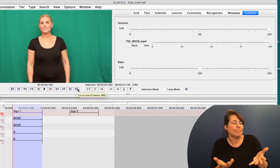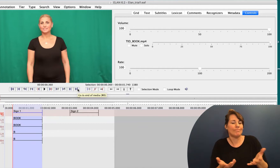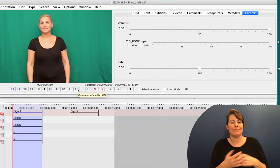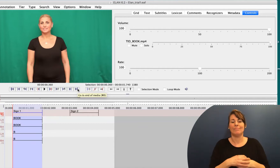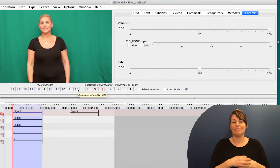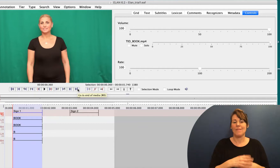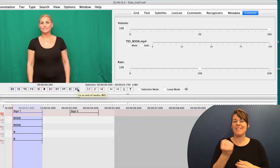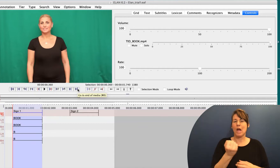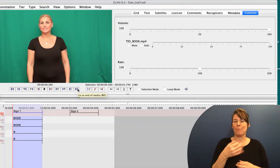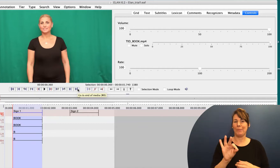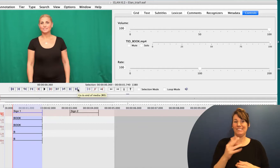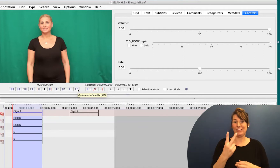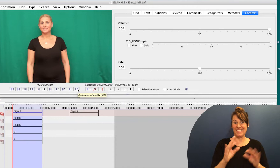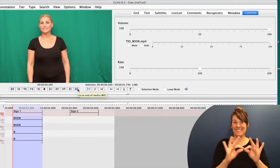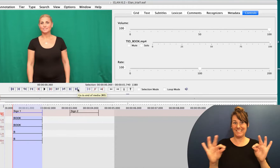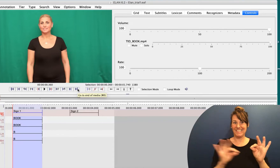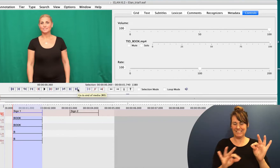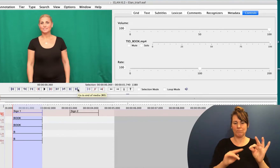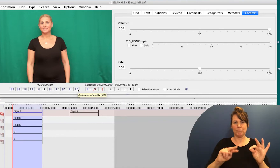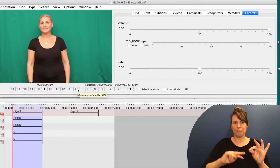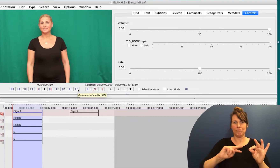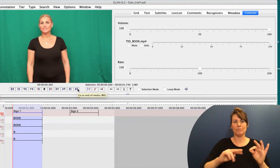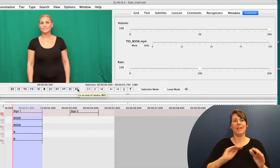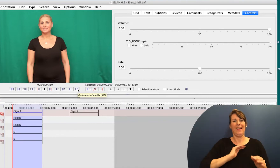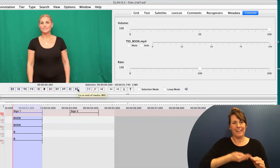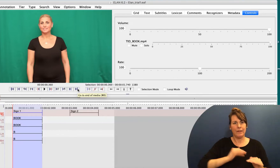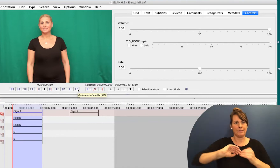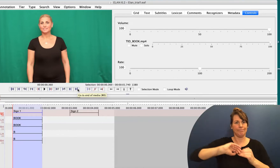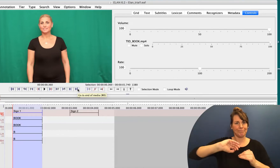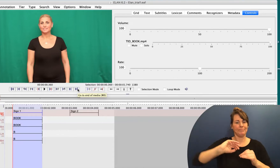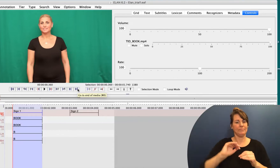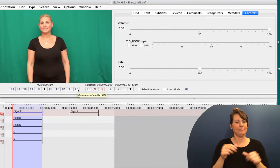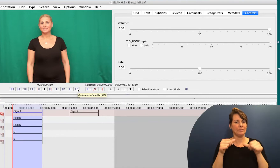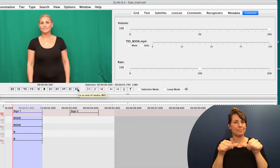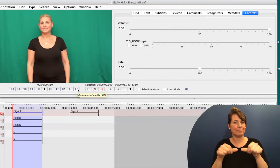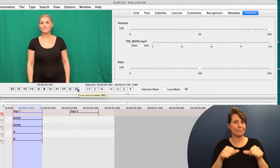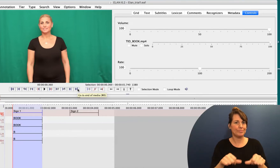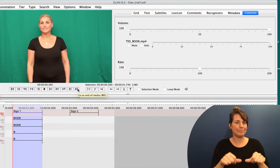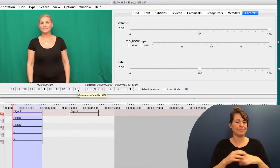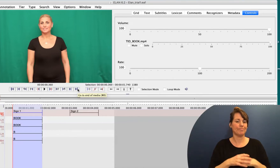So it means that these two tiers will have a control vocabulary and also will have parent tiers.